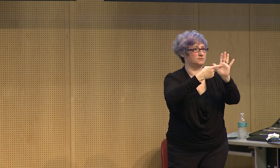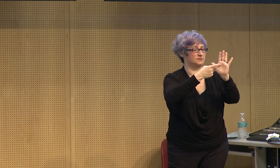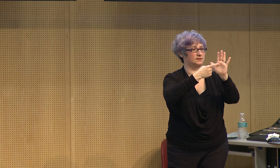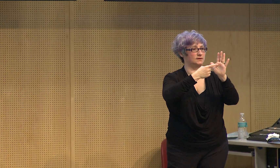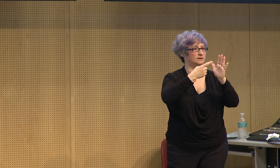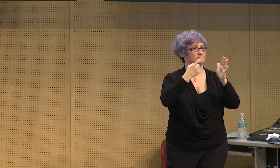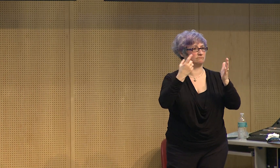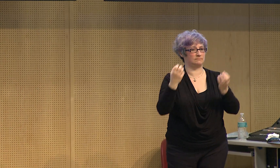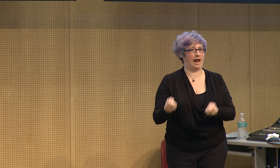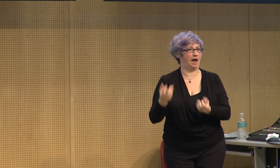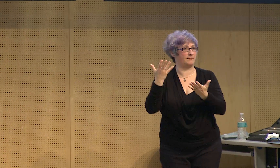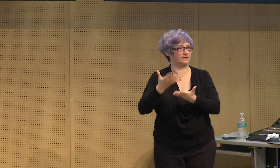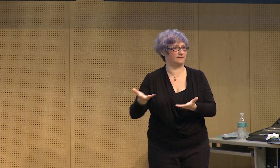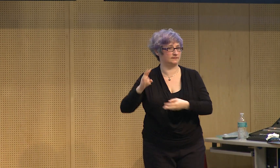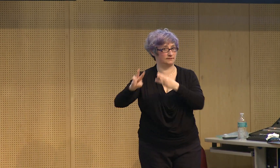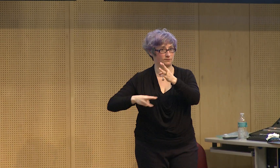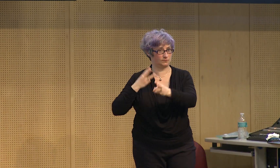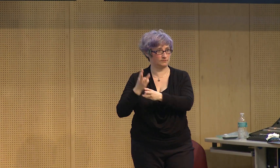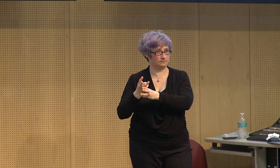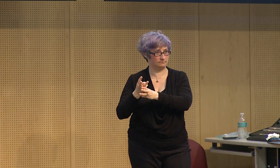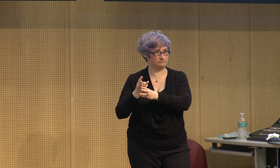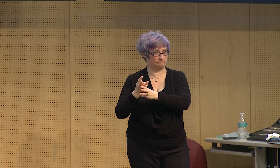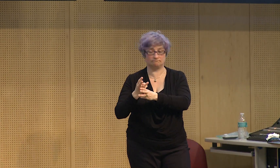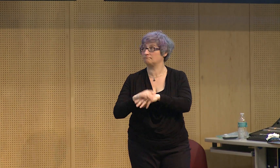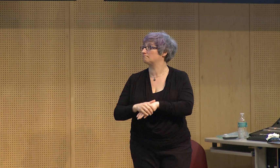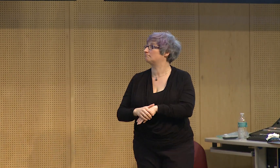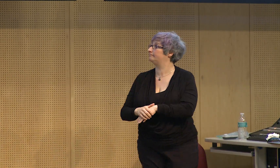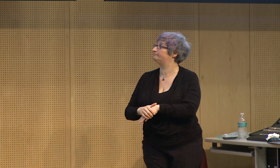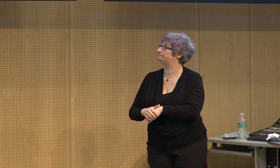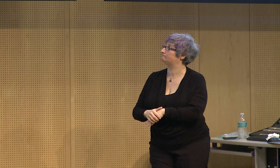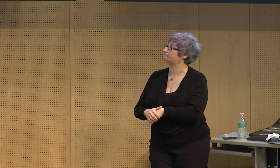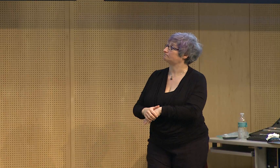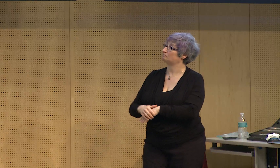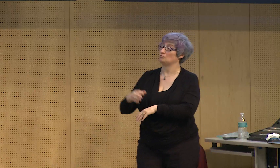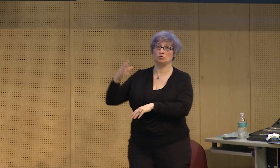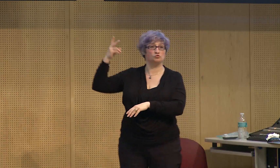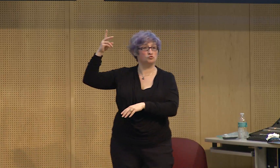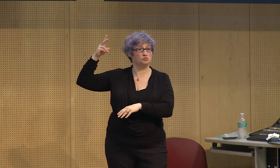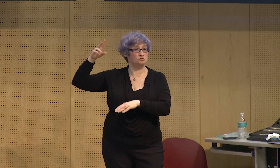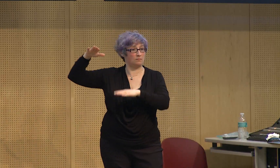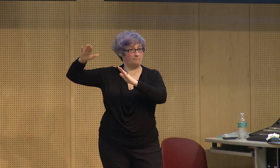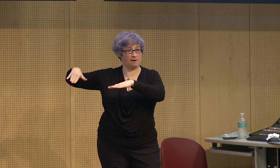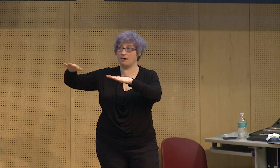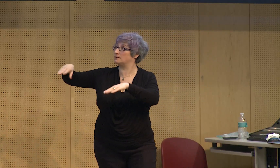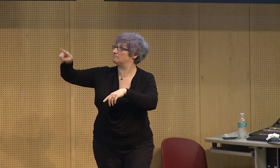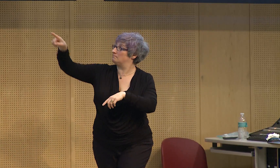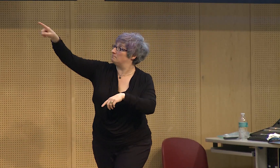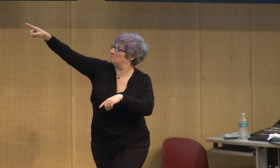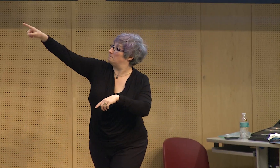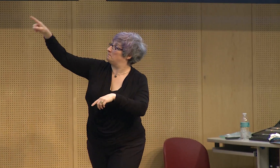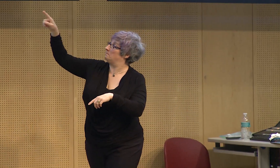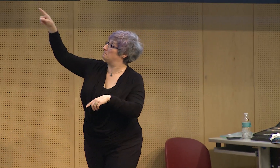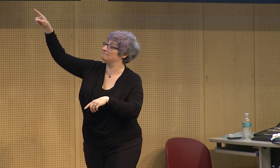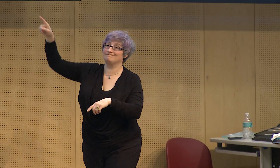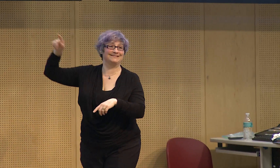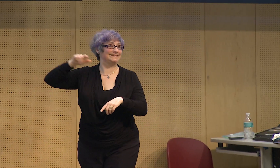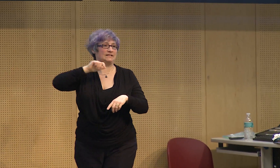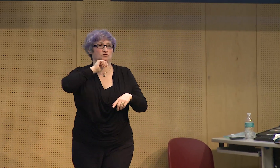There are 3 systems for showing how-- showing quantities within the world.